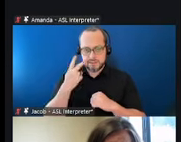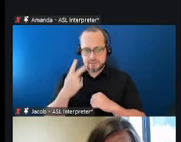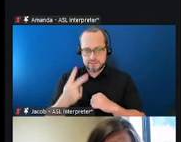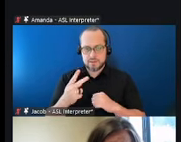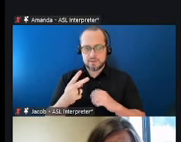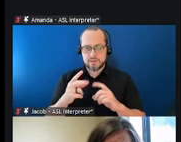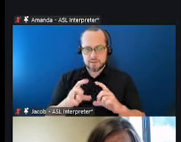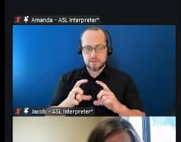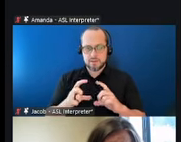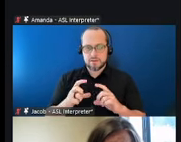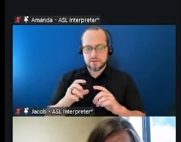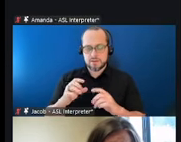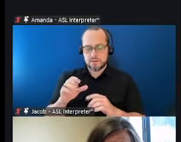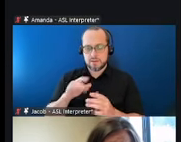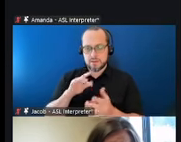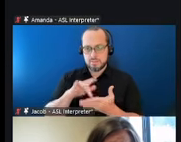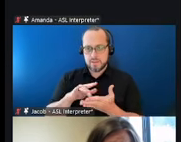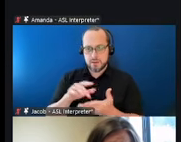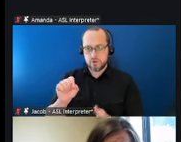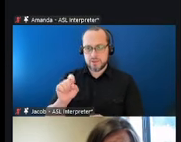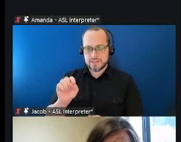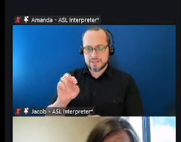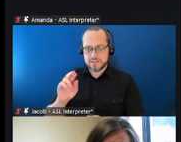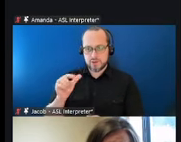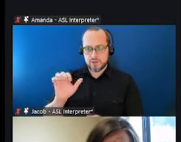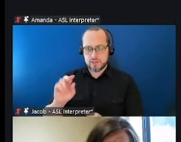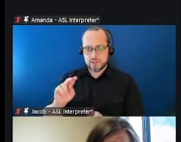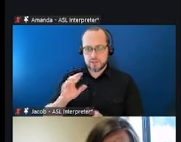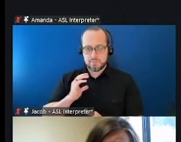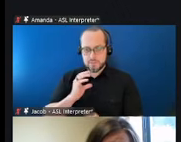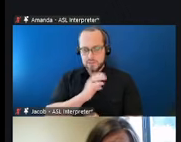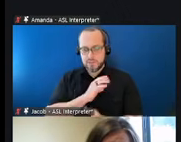committee is in the middle and because there's so much work to be done we've spread it out. So,